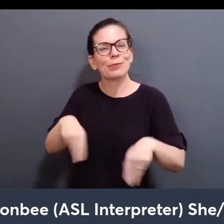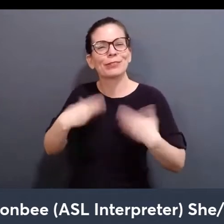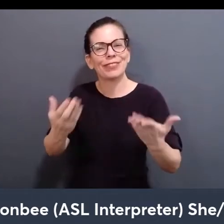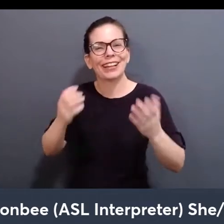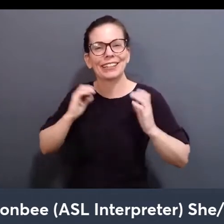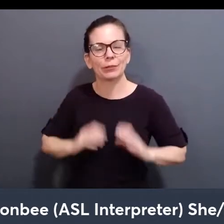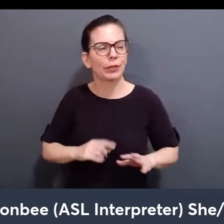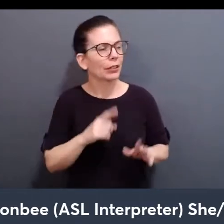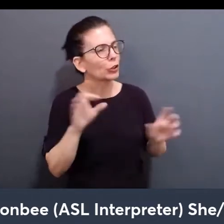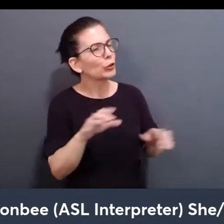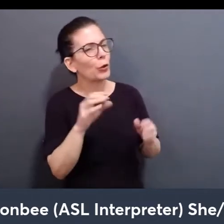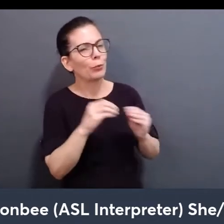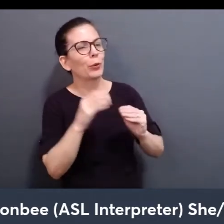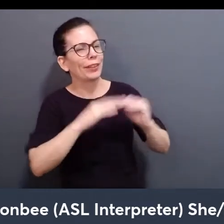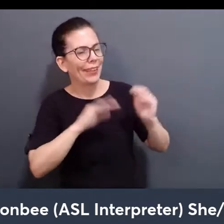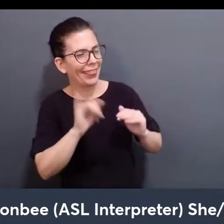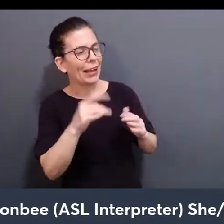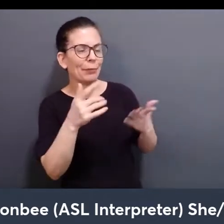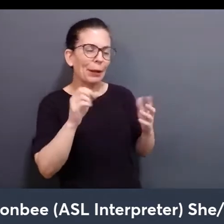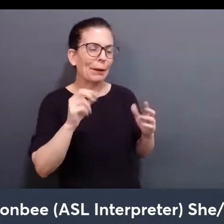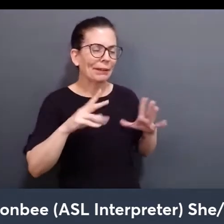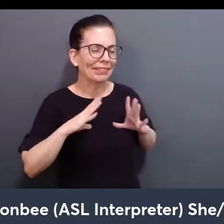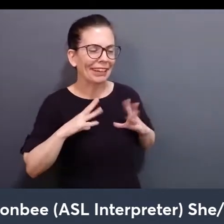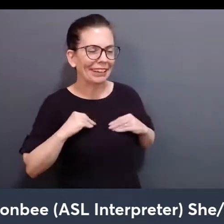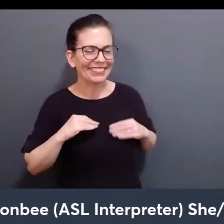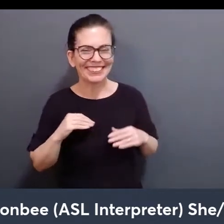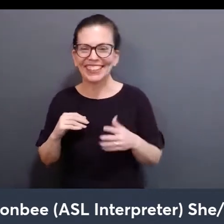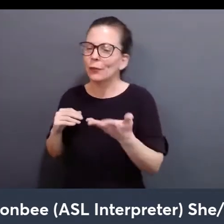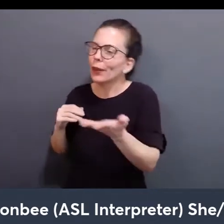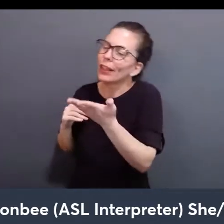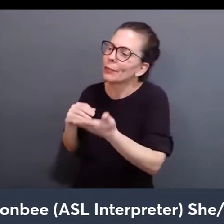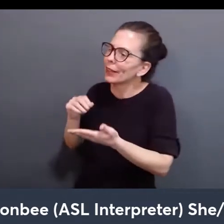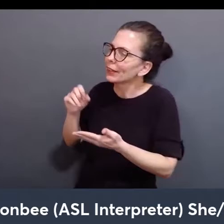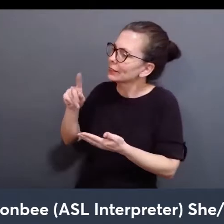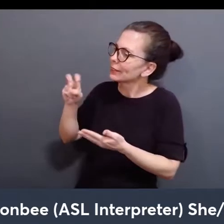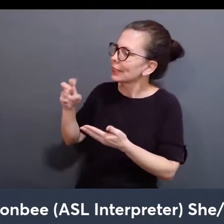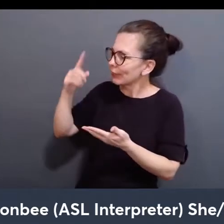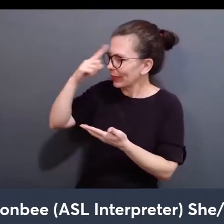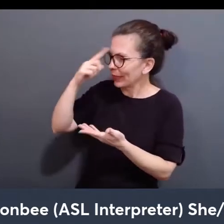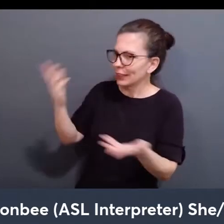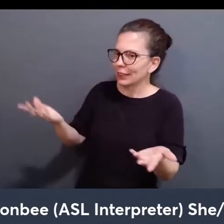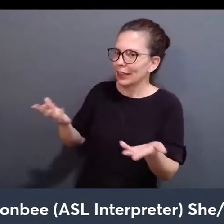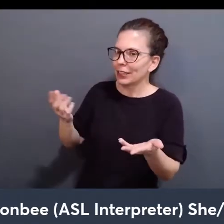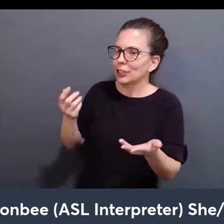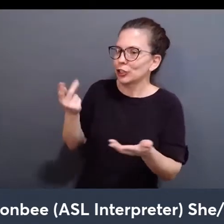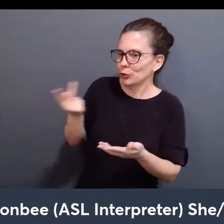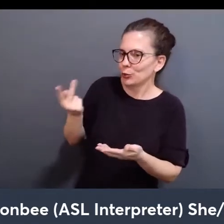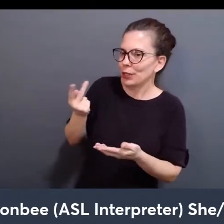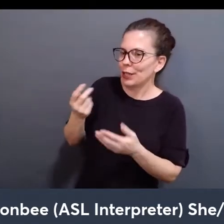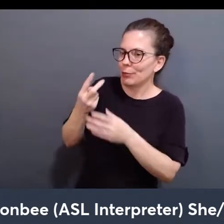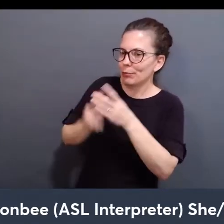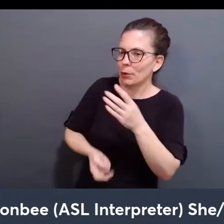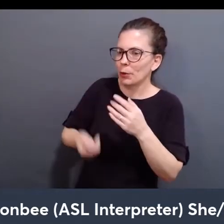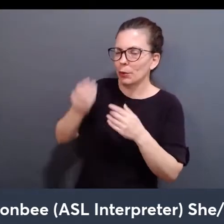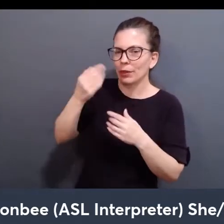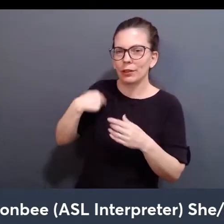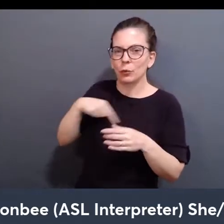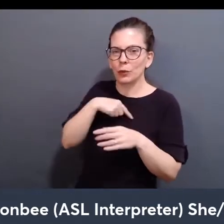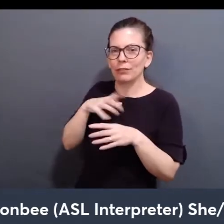I think you do a lot more than that, but okay. Well Steve, like think about, you and I both have been on engineering teams in the past.